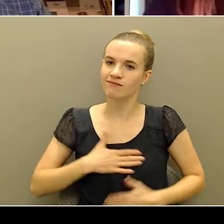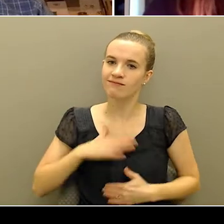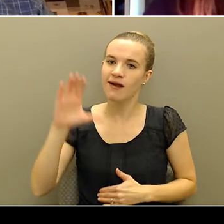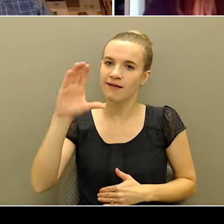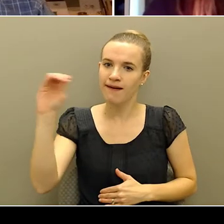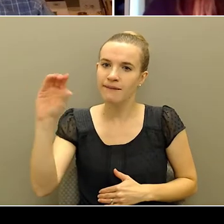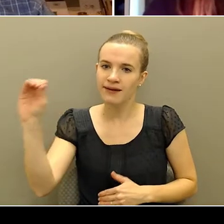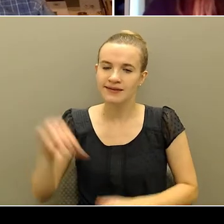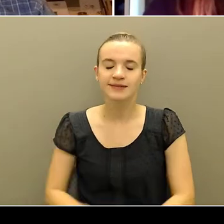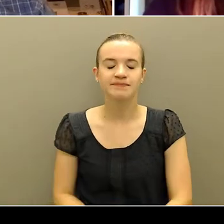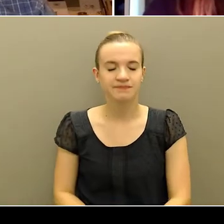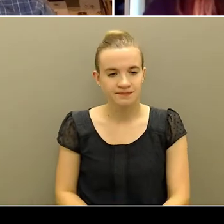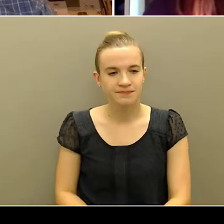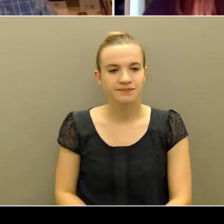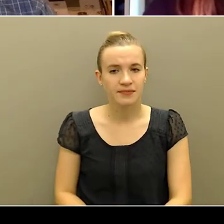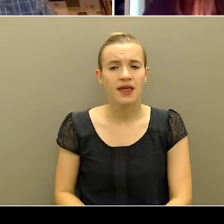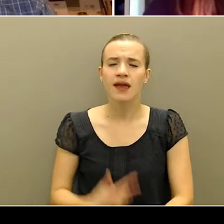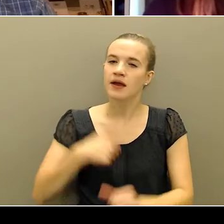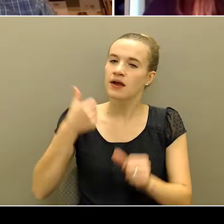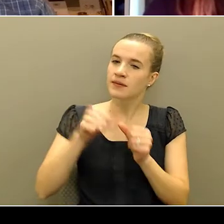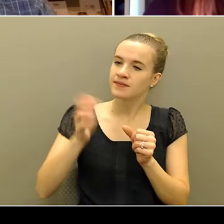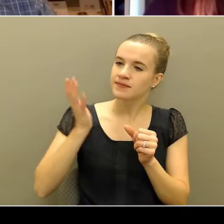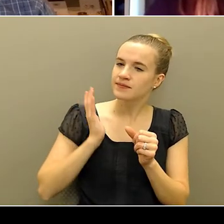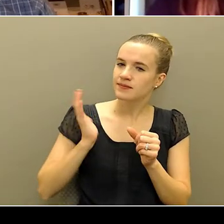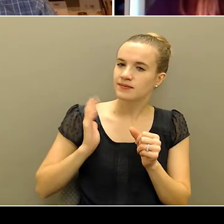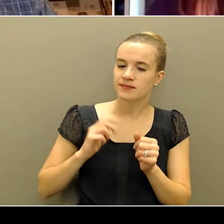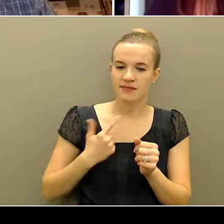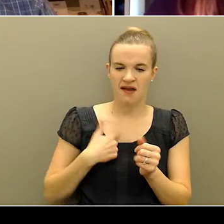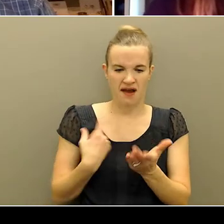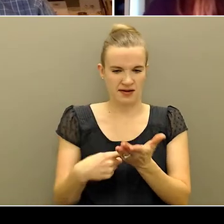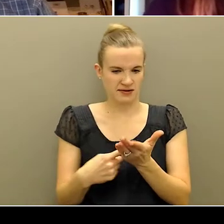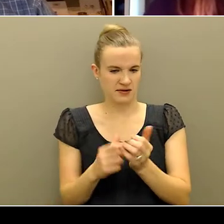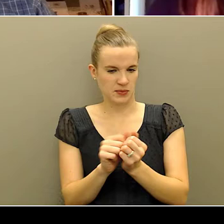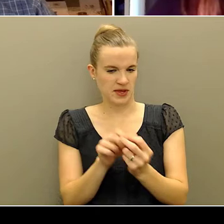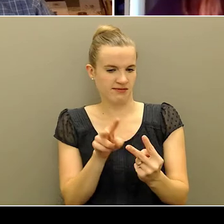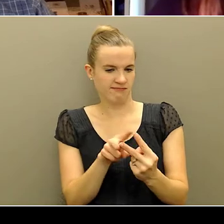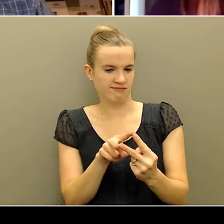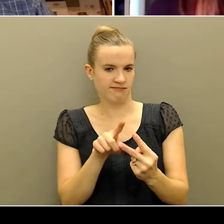together for this was getting stuck. You know, sort of literally or